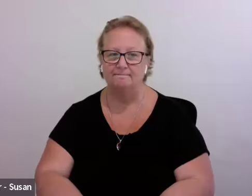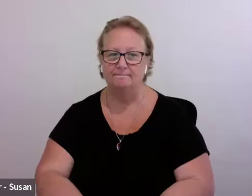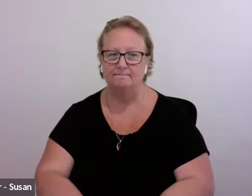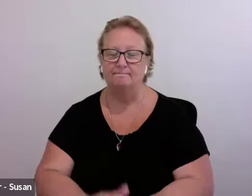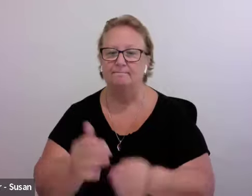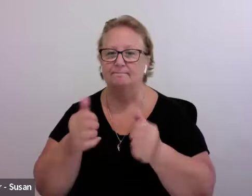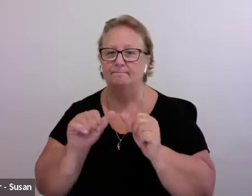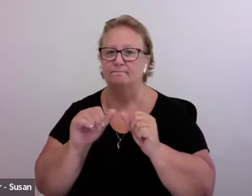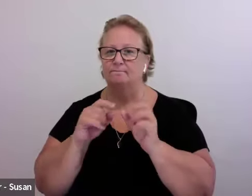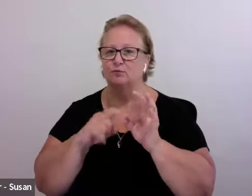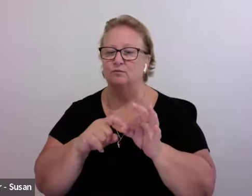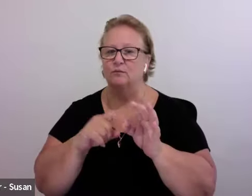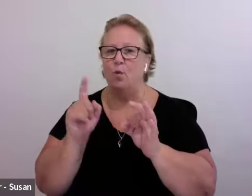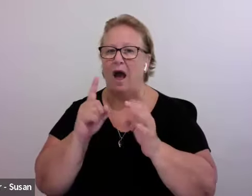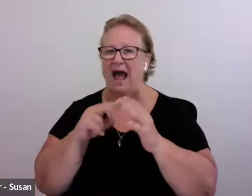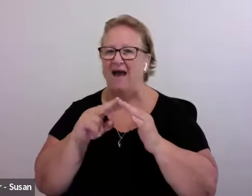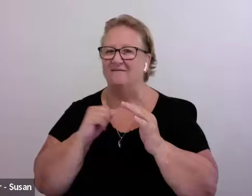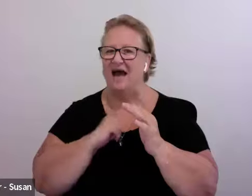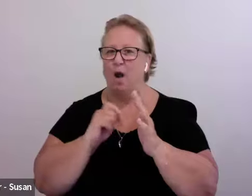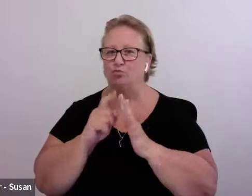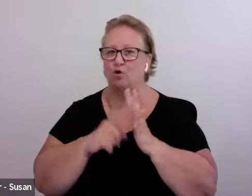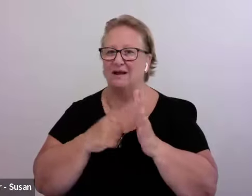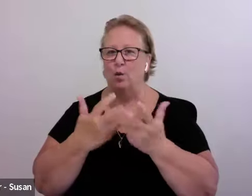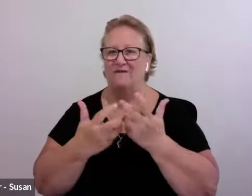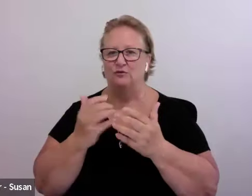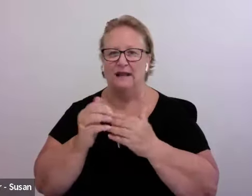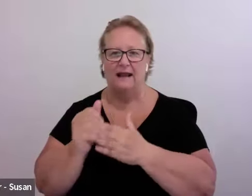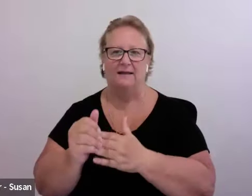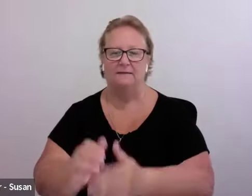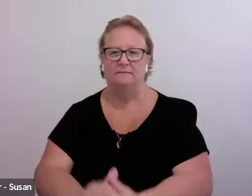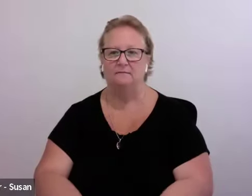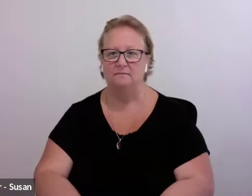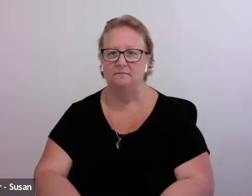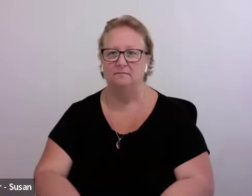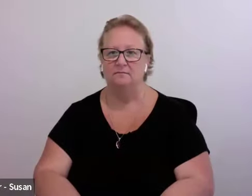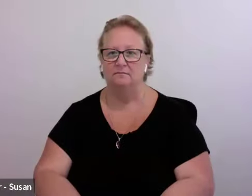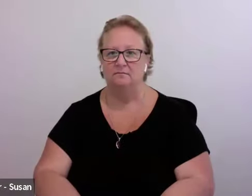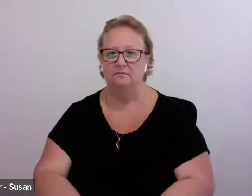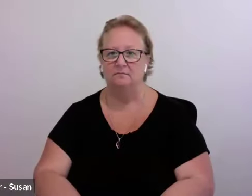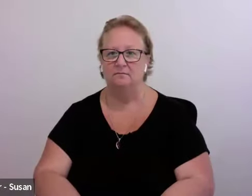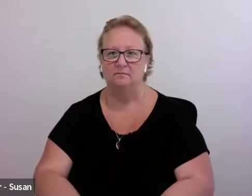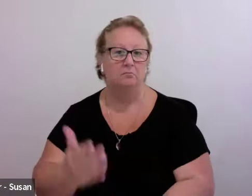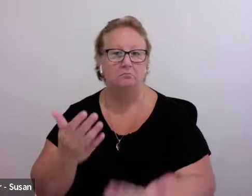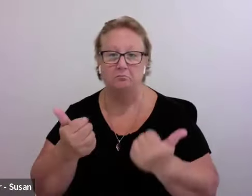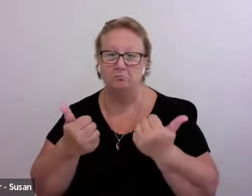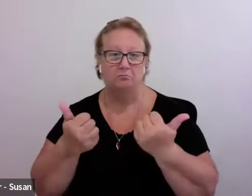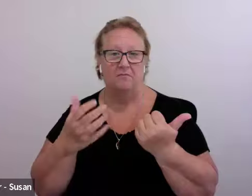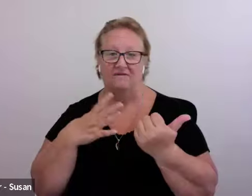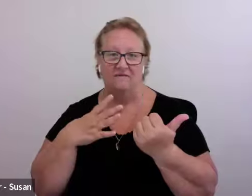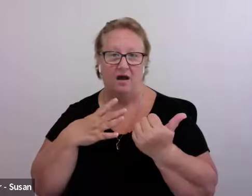real decision-making authority .